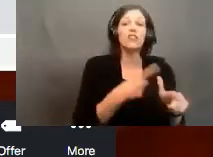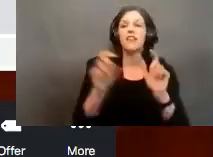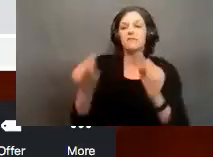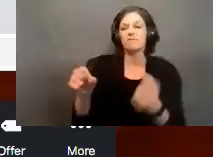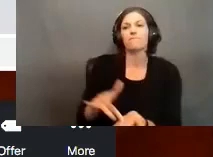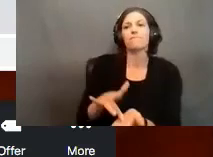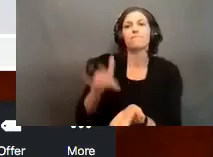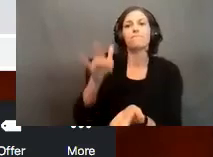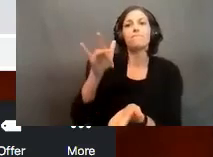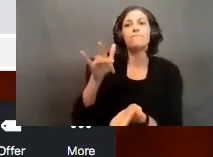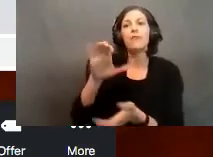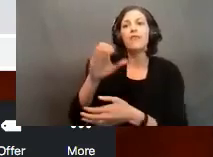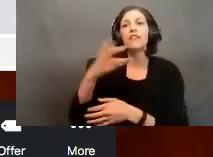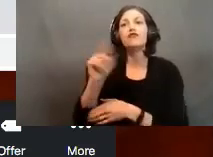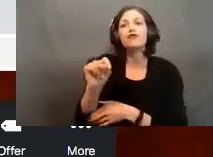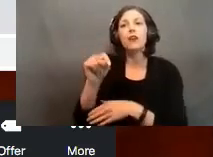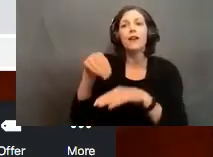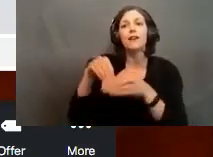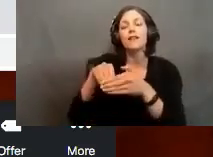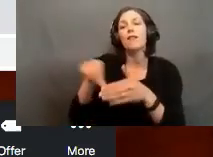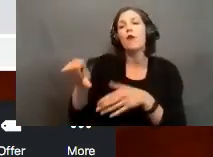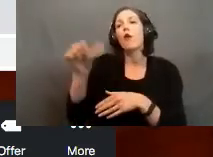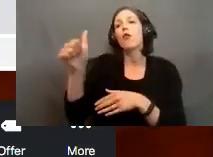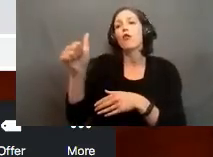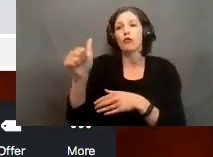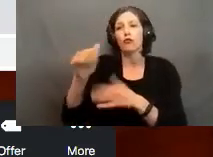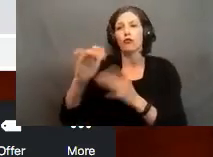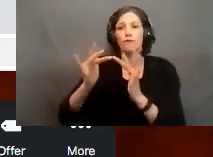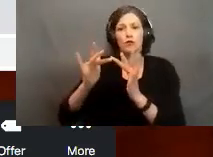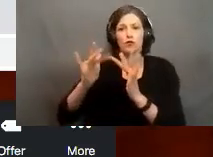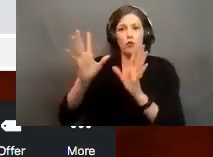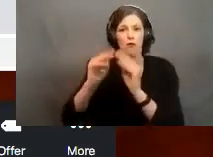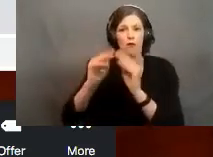rest of the virtual conference center. Once we are done going over